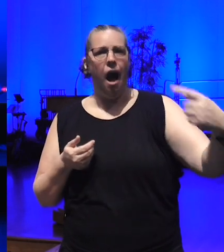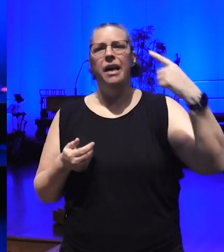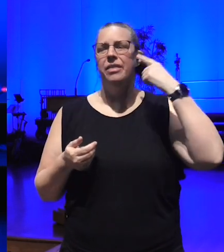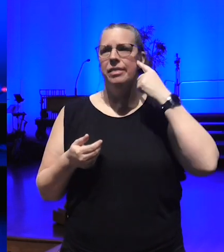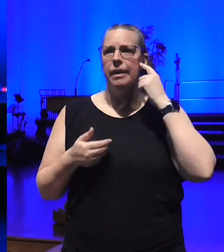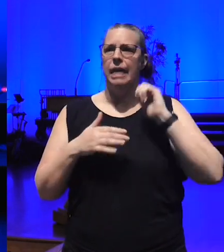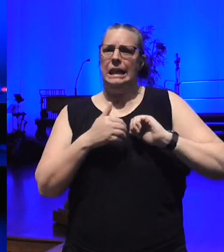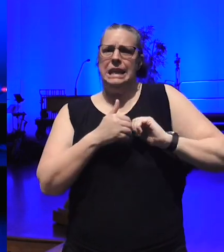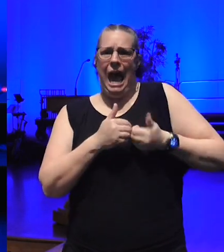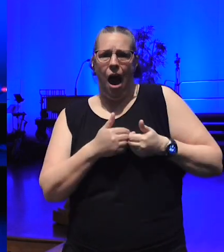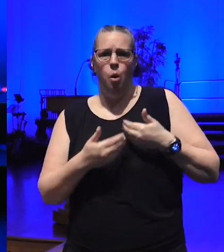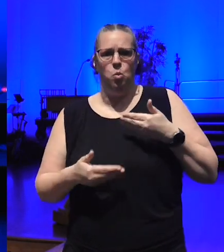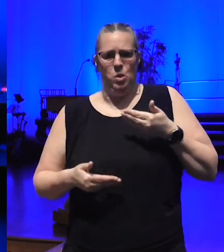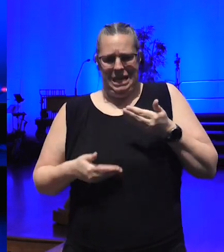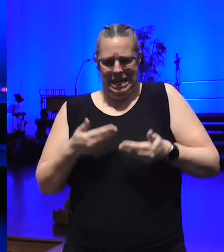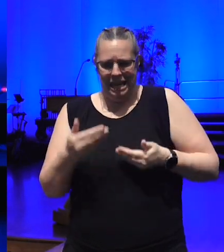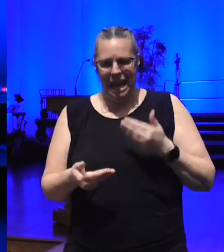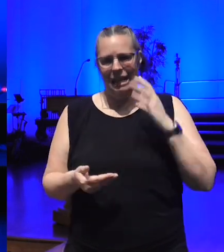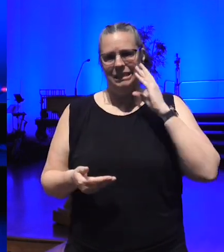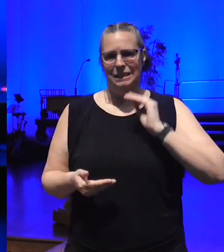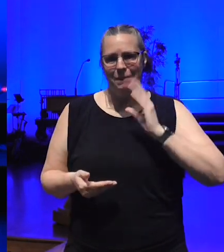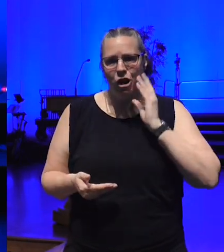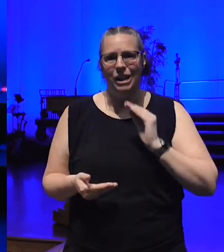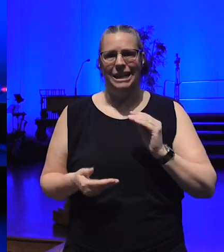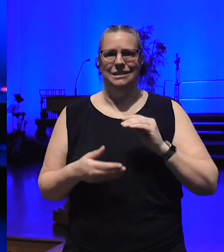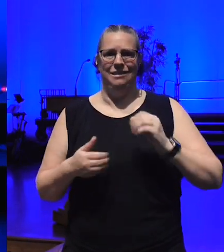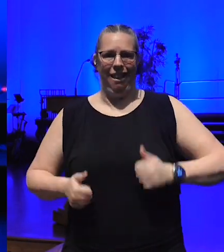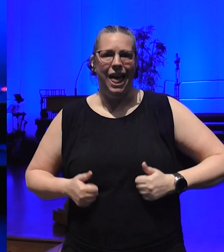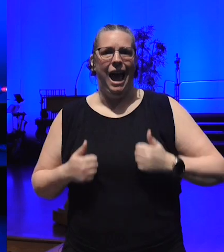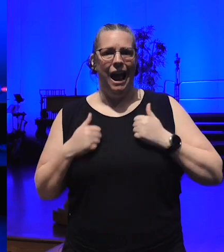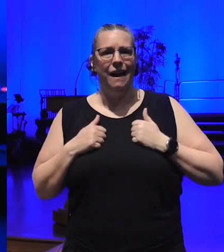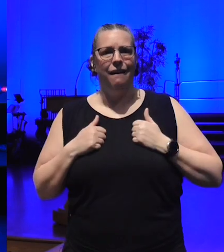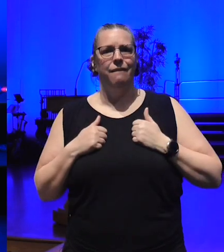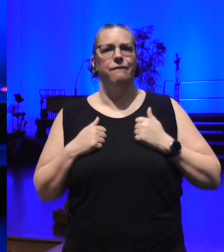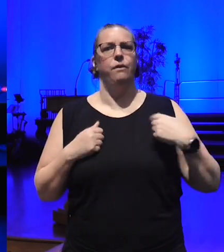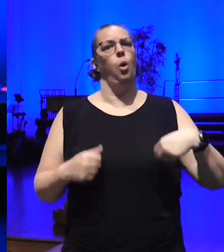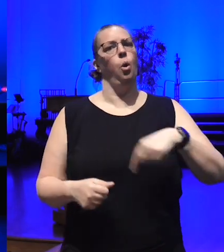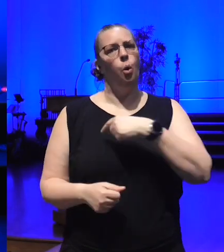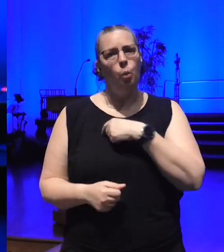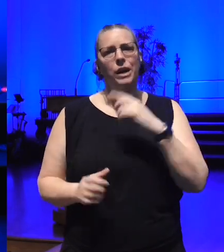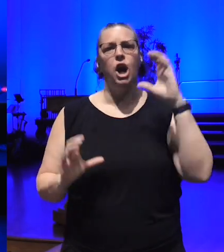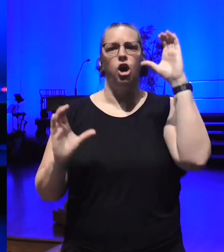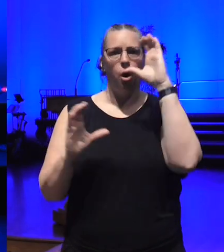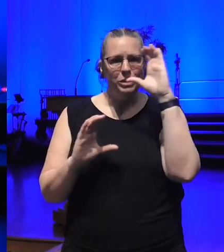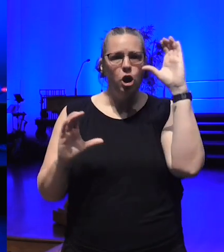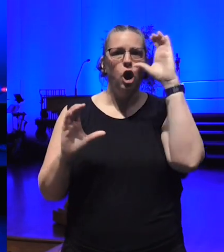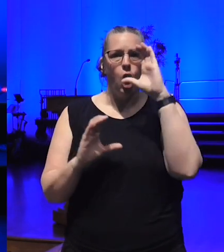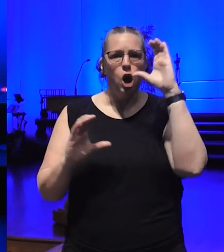we play and exist and Co create with this thing called life we are creators of meaning whether